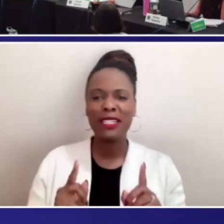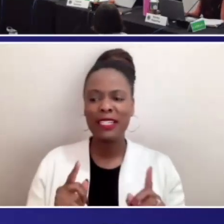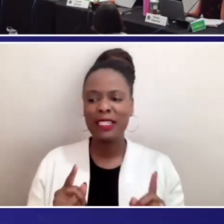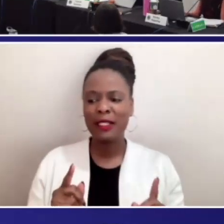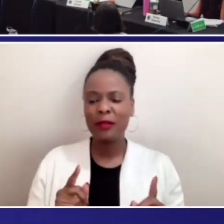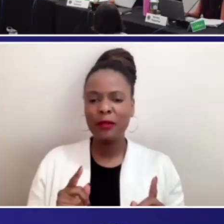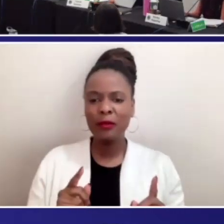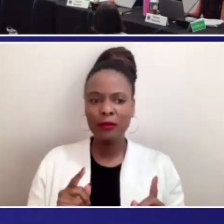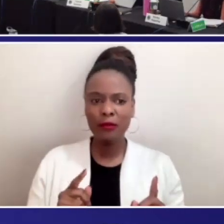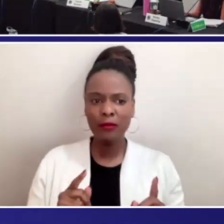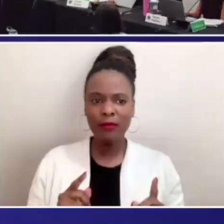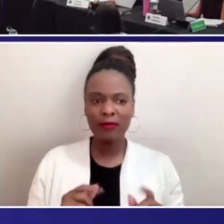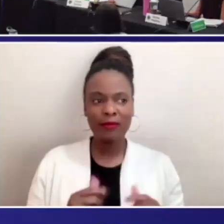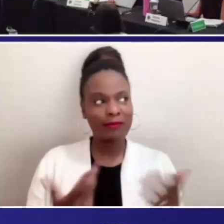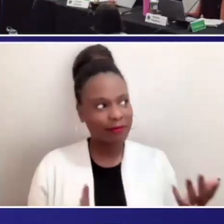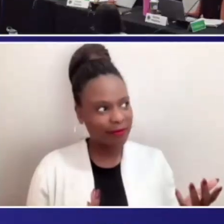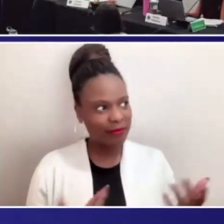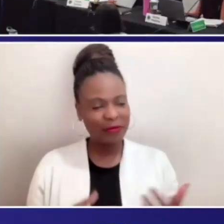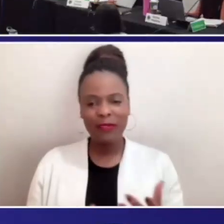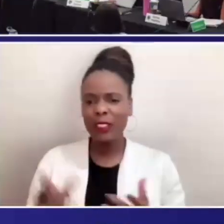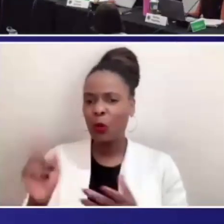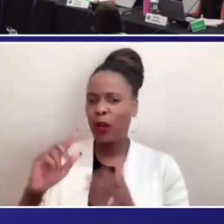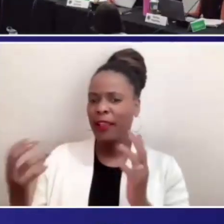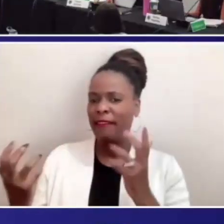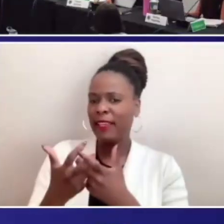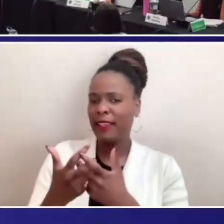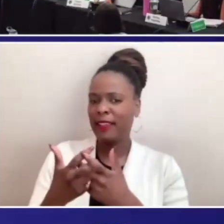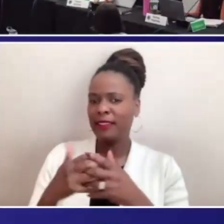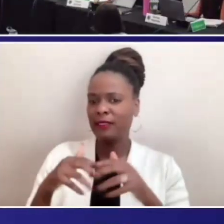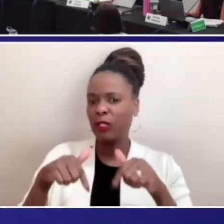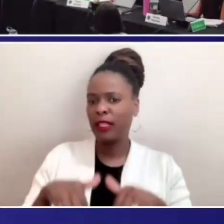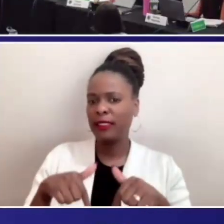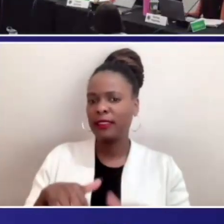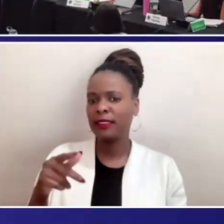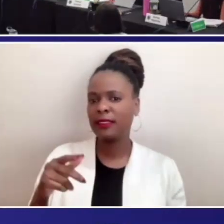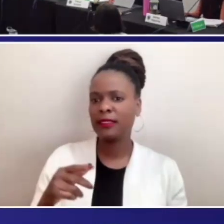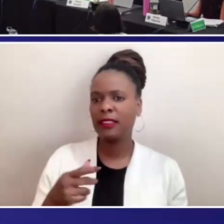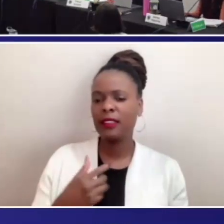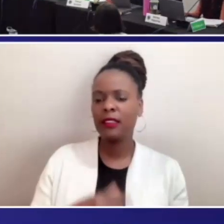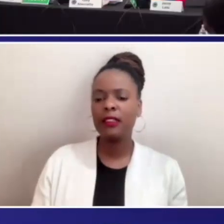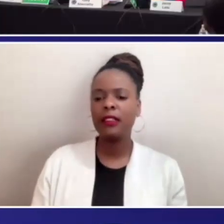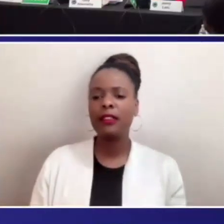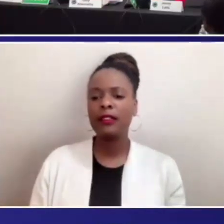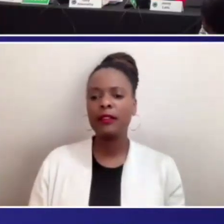where did they exactly fit into this scheme? So again, we're just doing a pulse check on